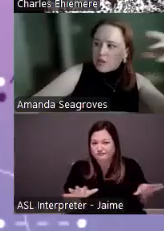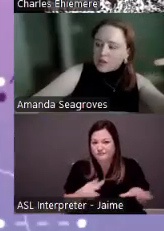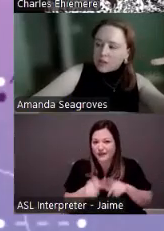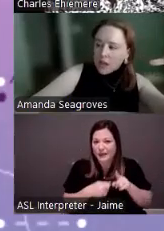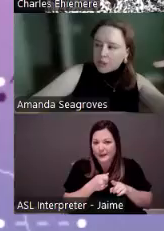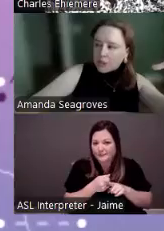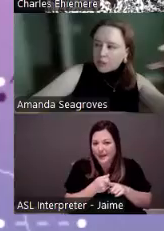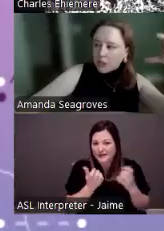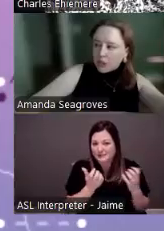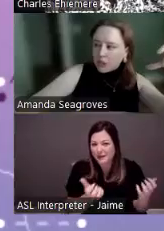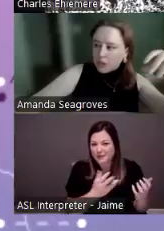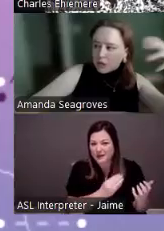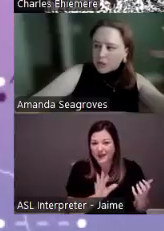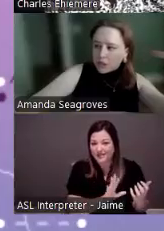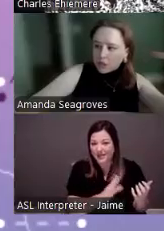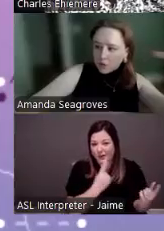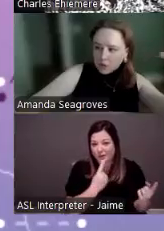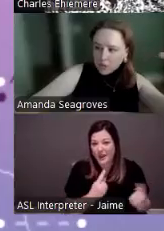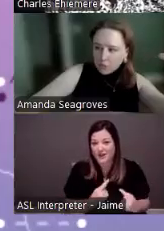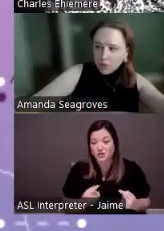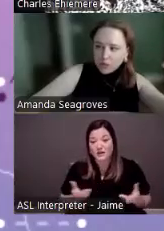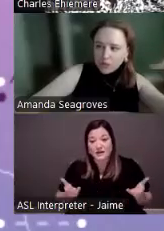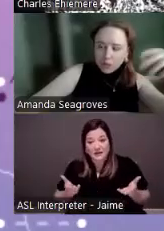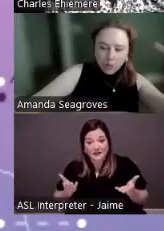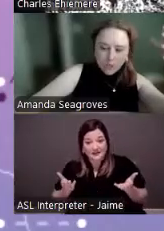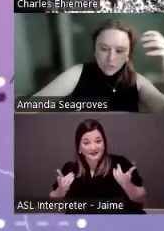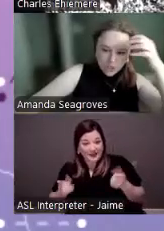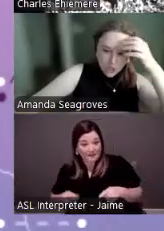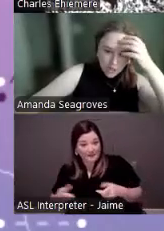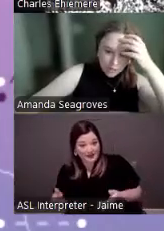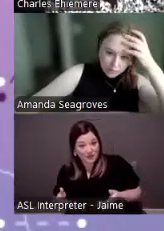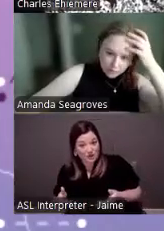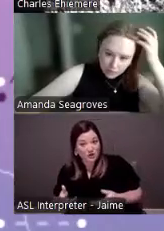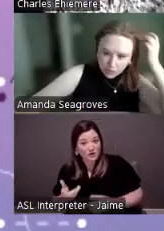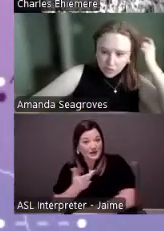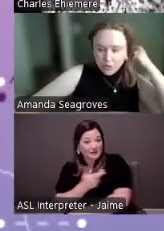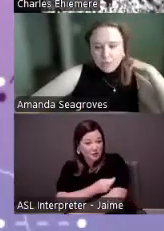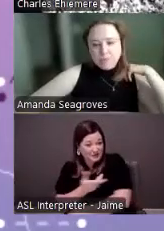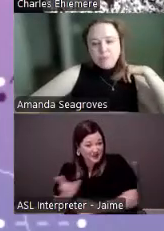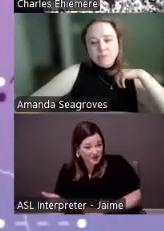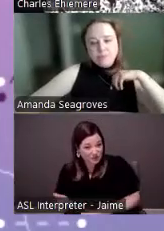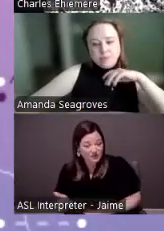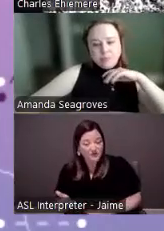This has happened in relation to immunization, for example, as someone raised in the chat.